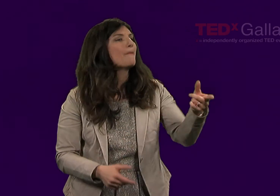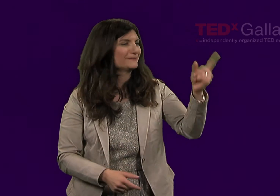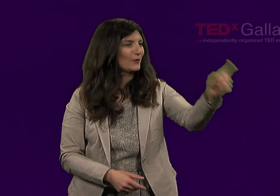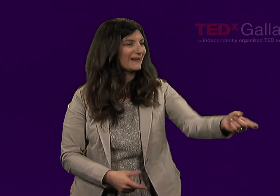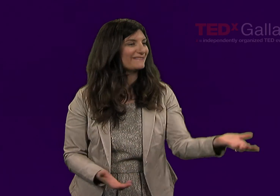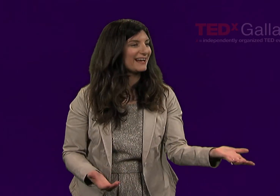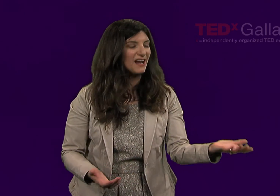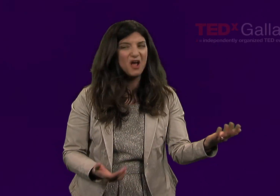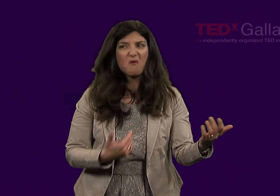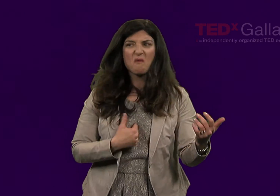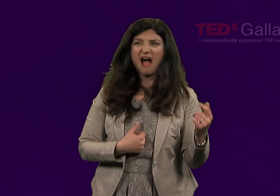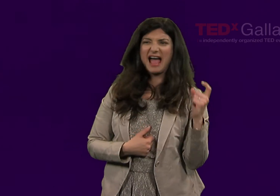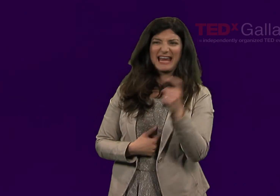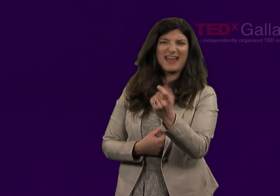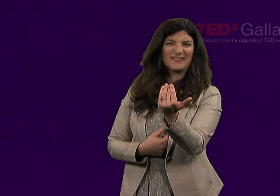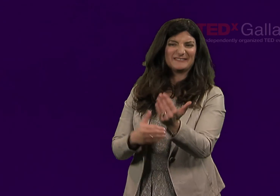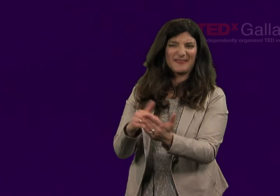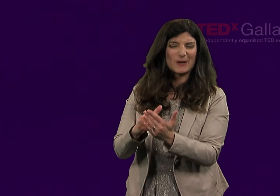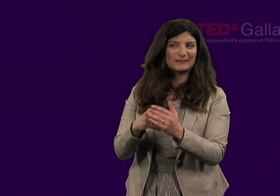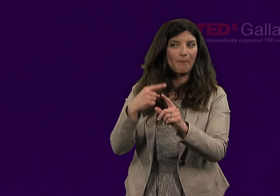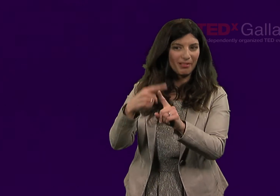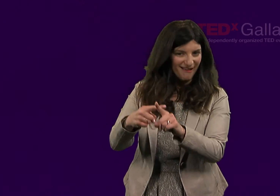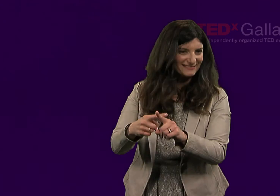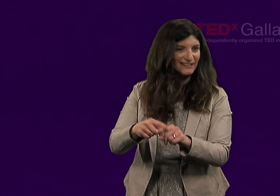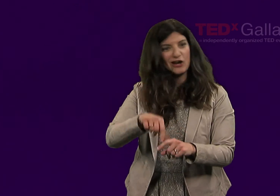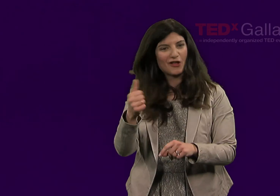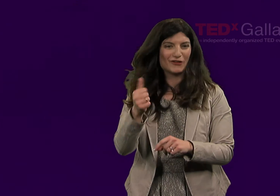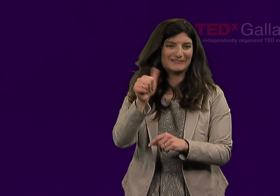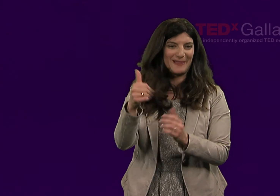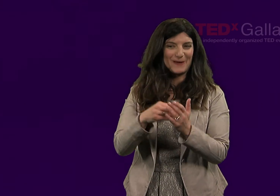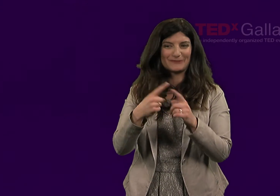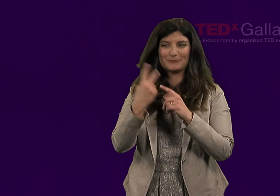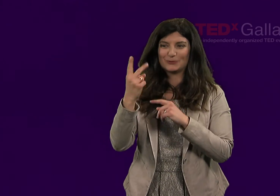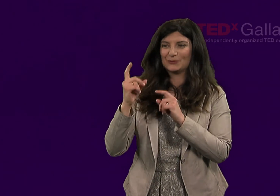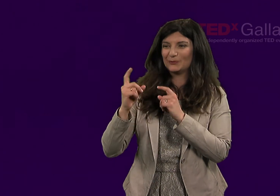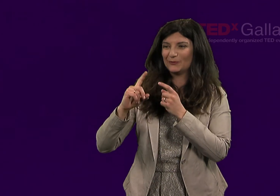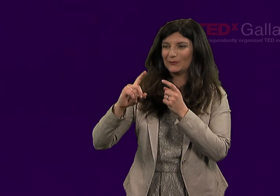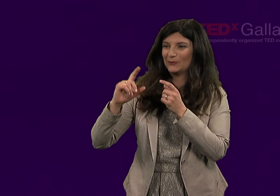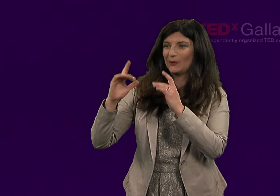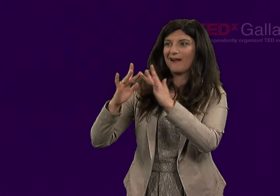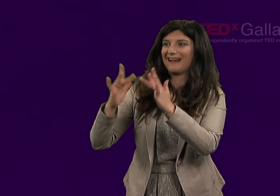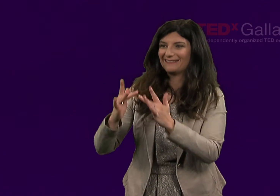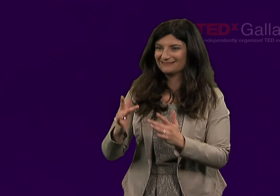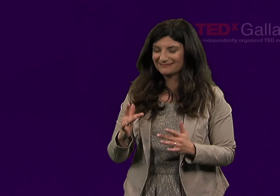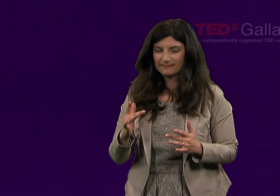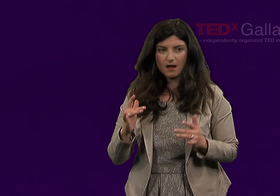and challenging others to do the same, so that might bring a $10,000 gift plus maybe a challenge of getting more moneys in.